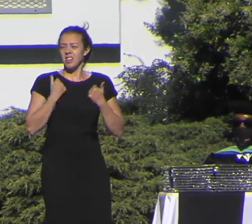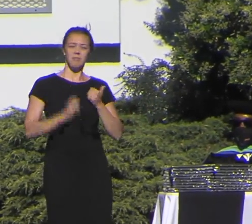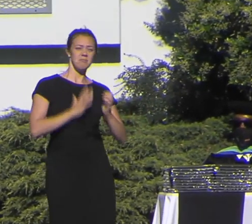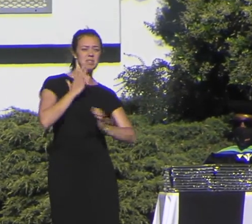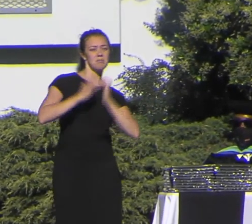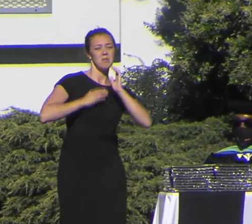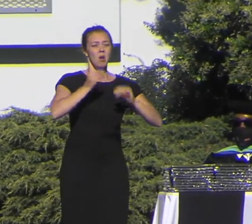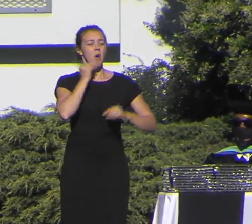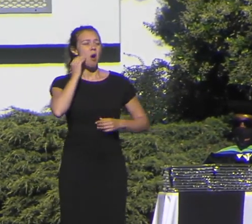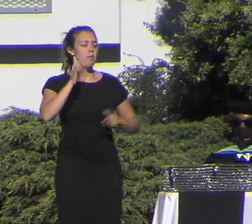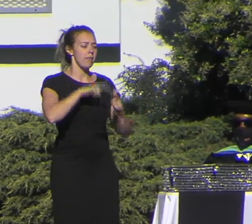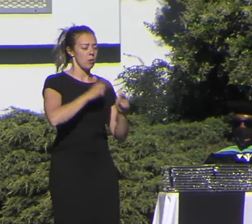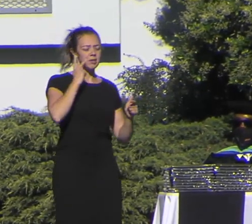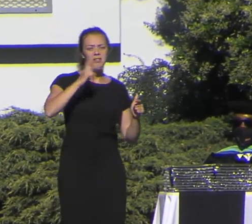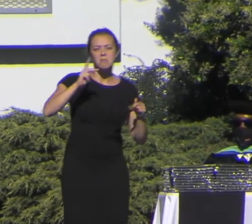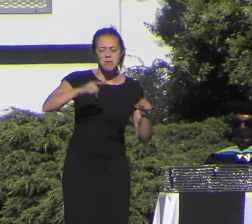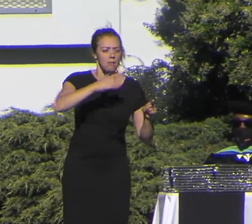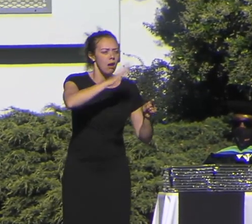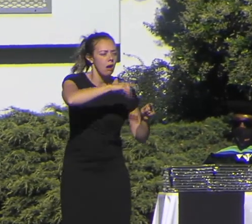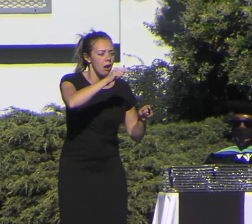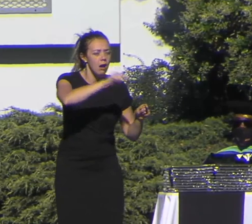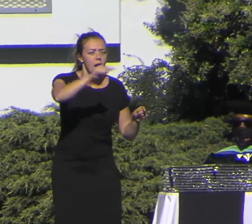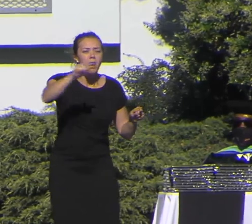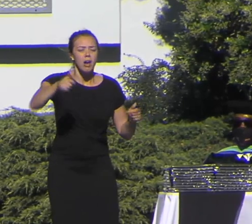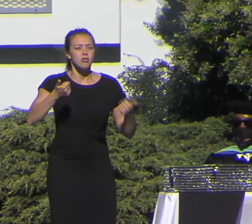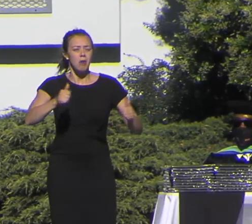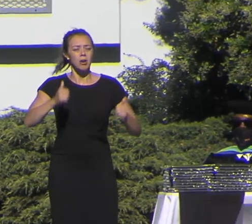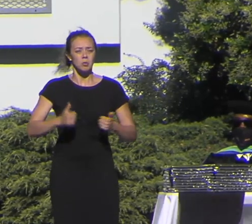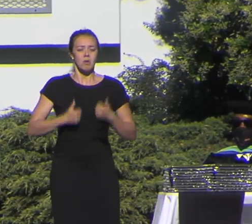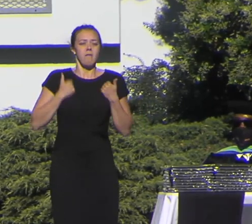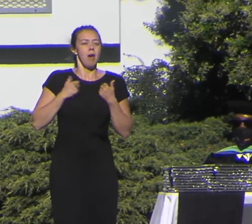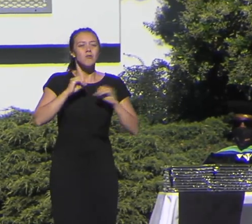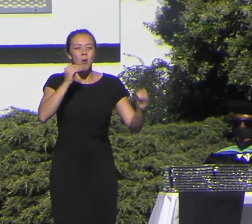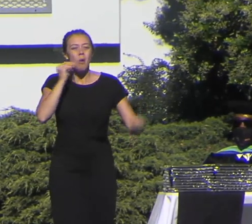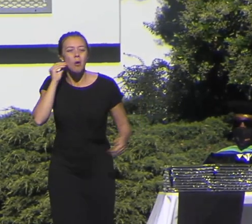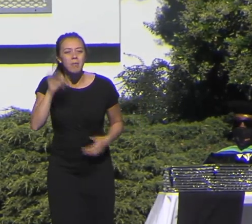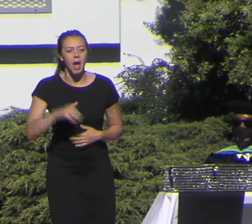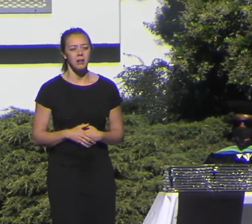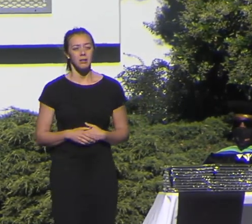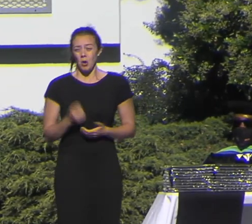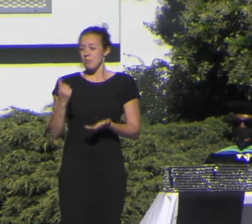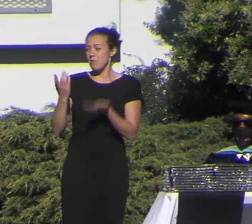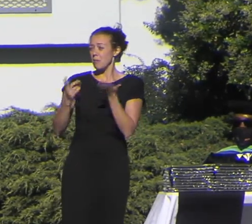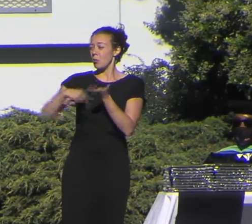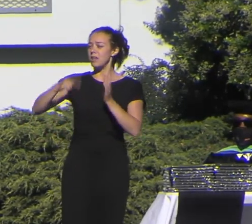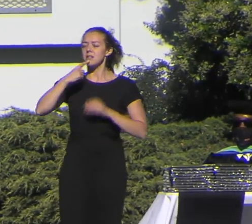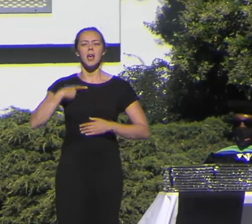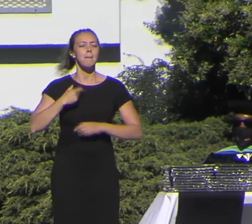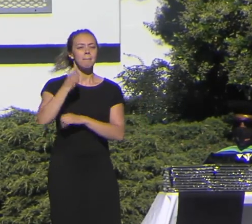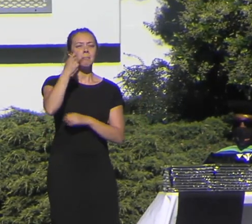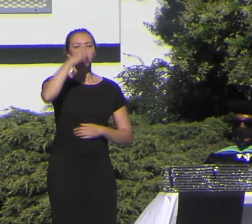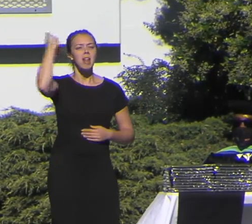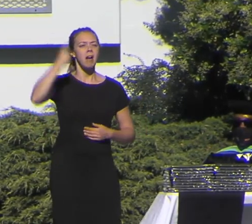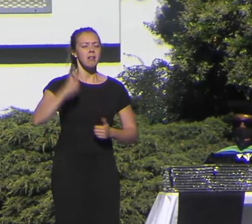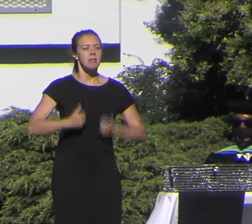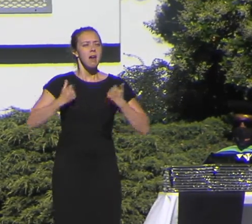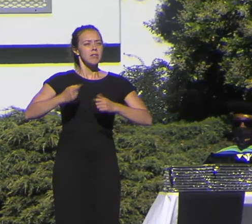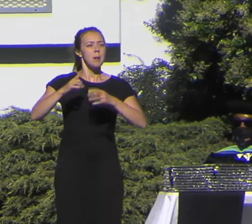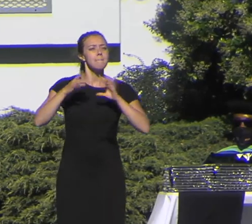encampments where people are just trying to survive. We put up signs that say ‘Black Lives Matter’ and watch as voting rights are being stripped away.